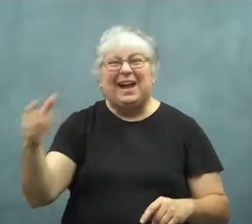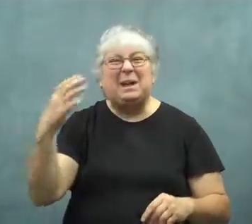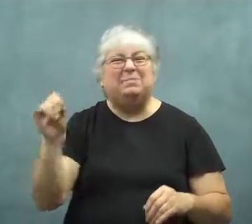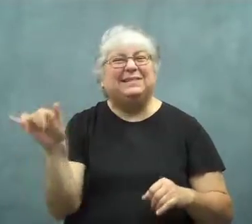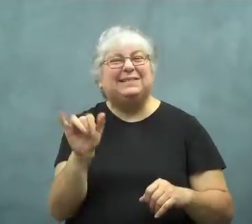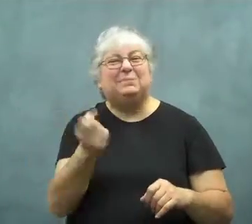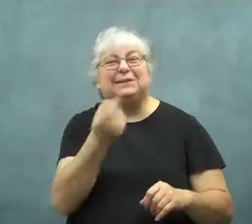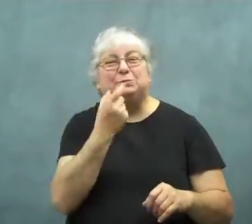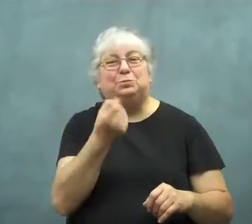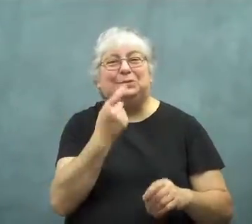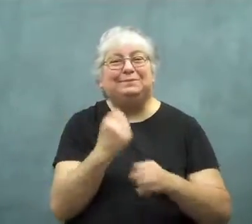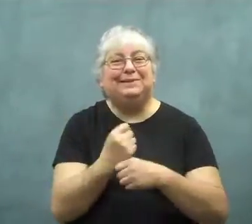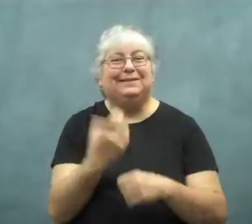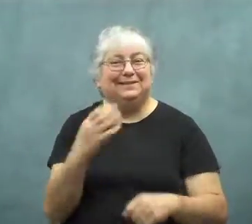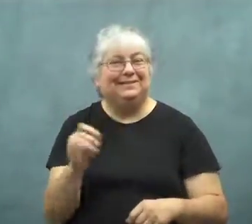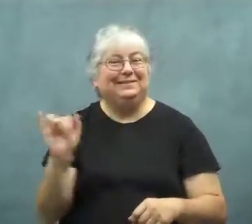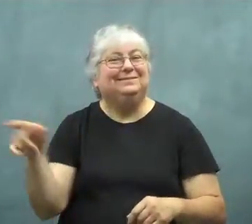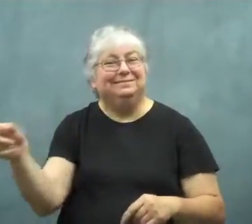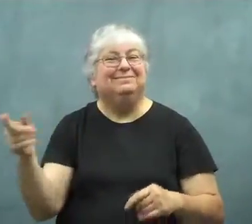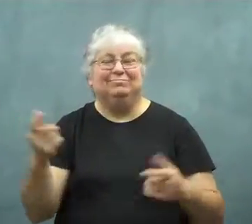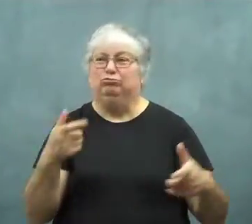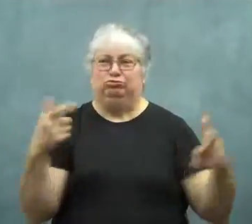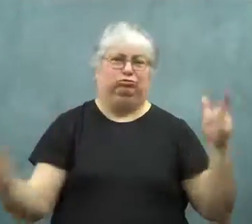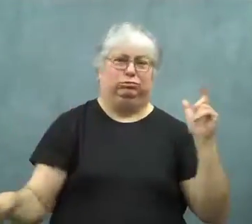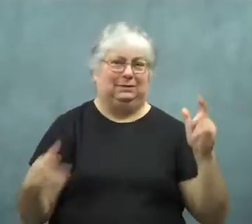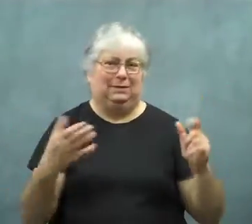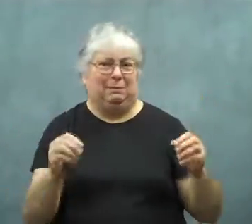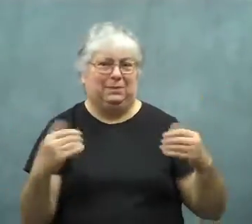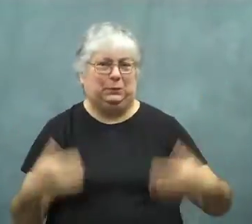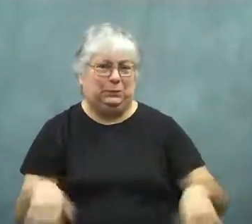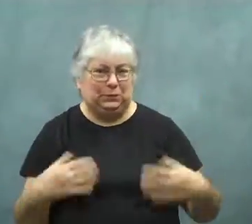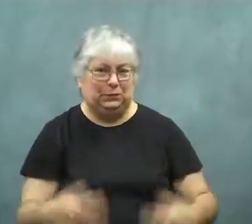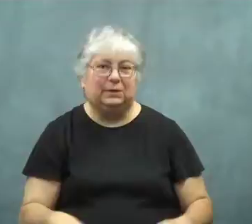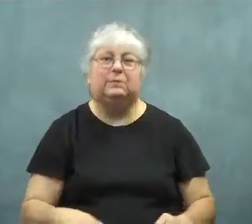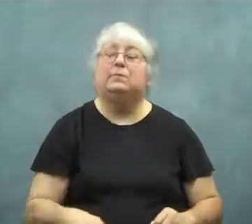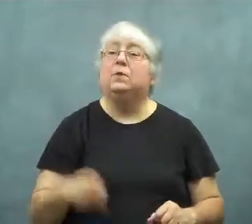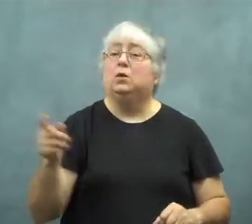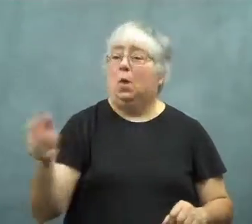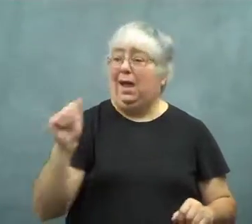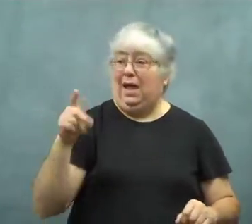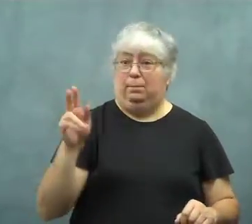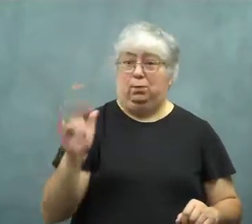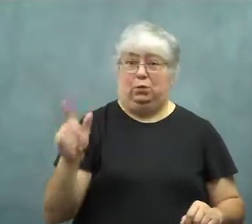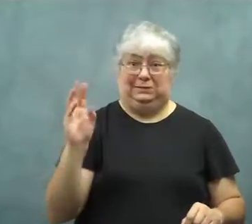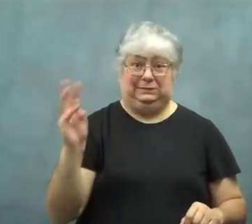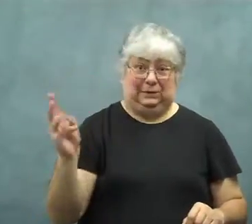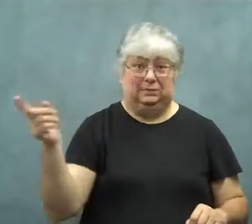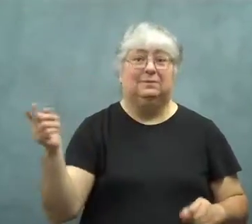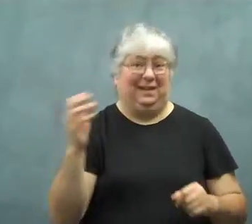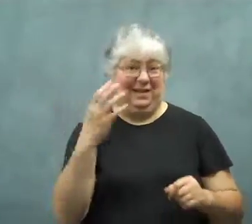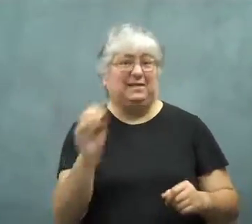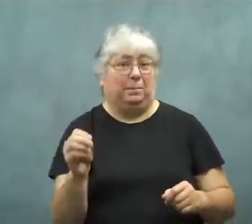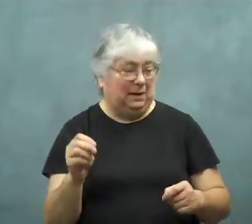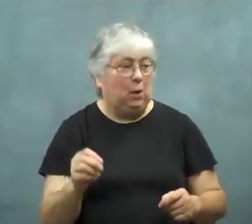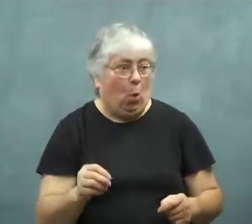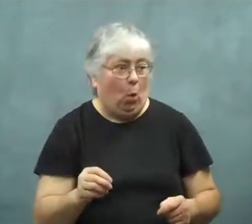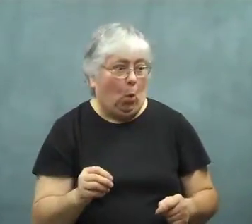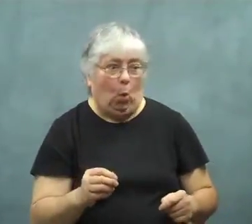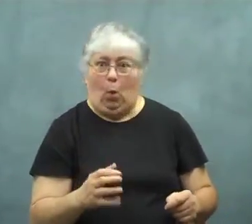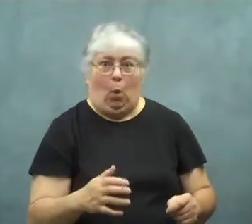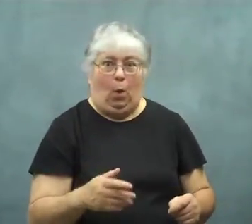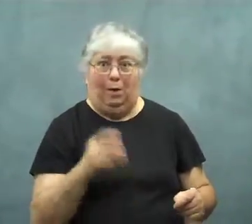That's the same company that makes the aspirin. It's a huge company.